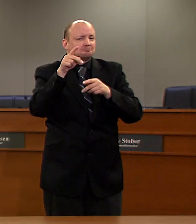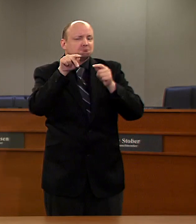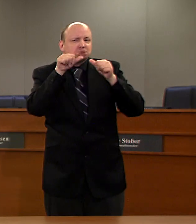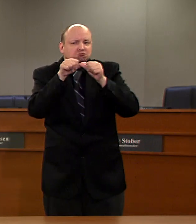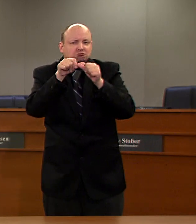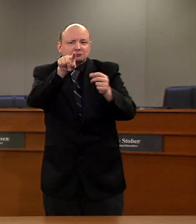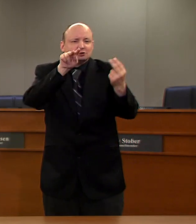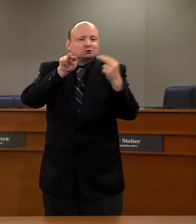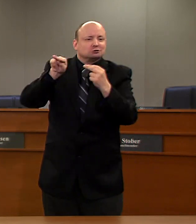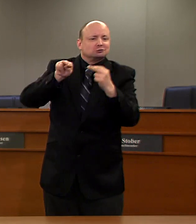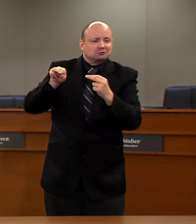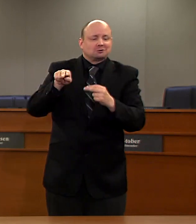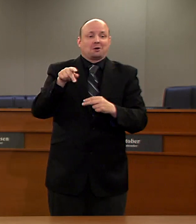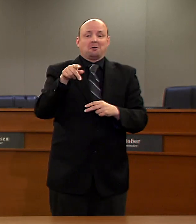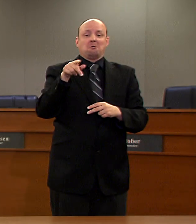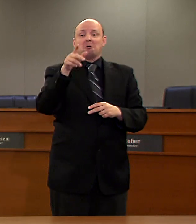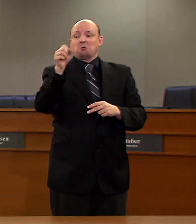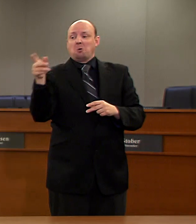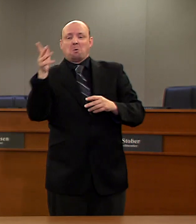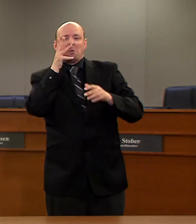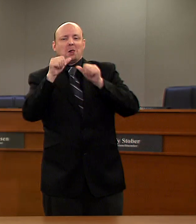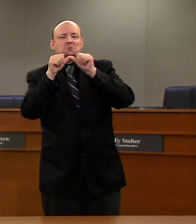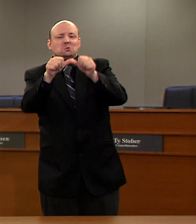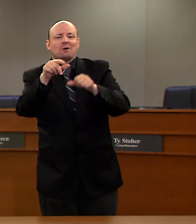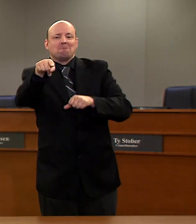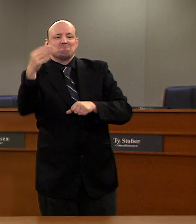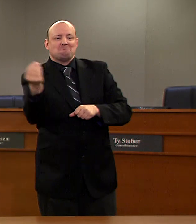Thank you, and please take care of yourself.